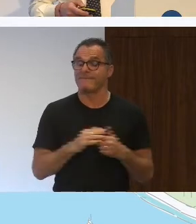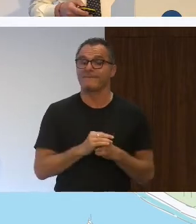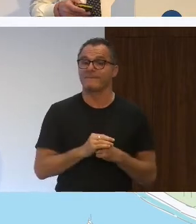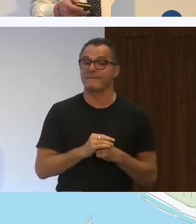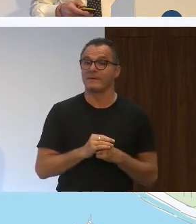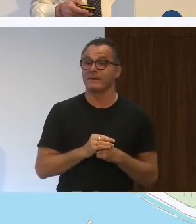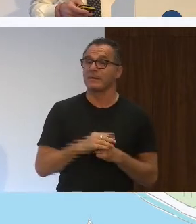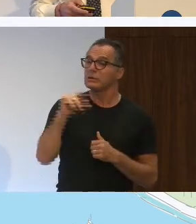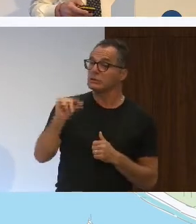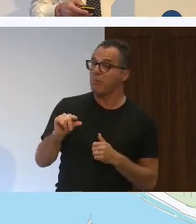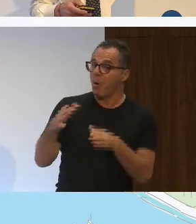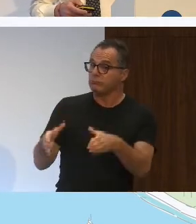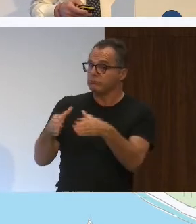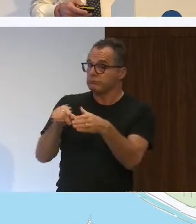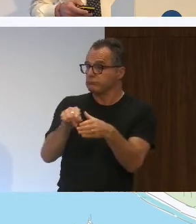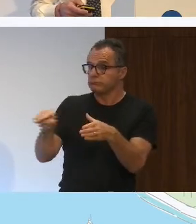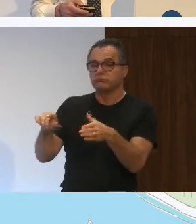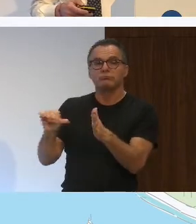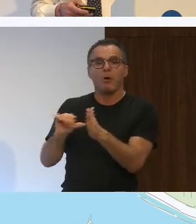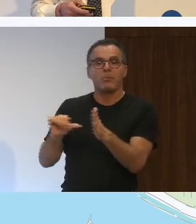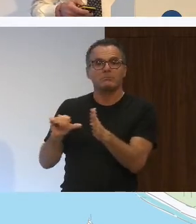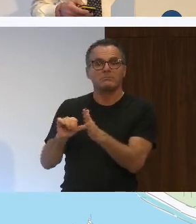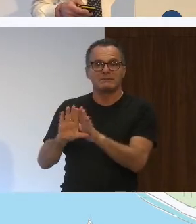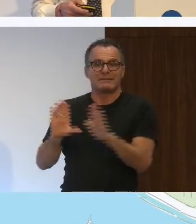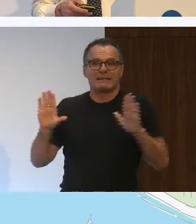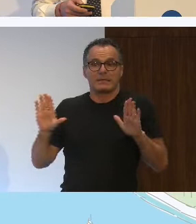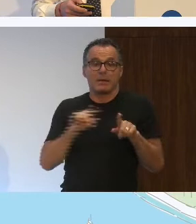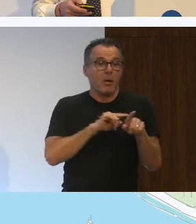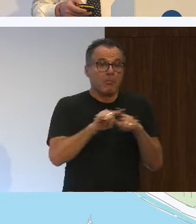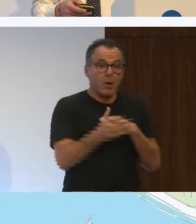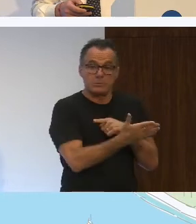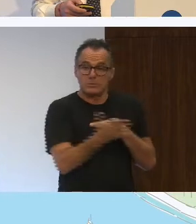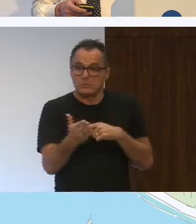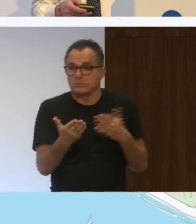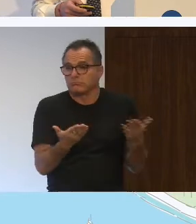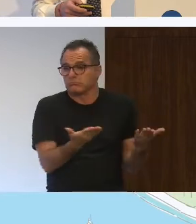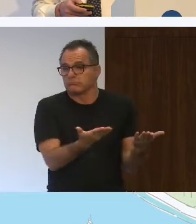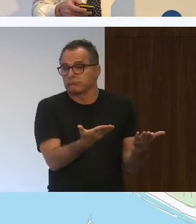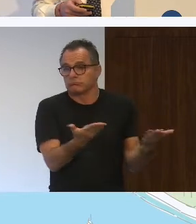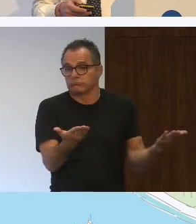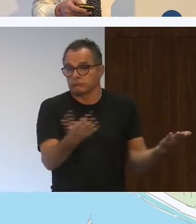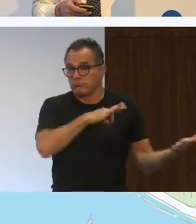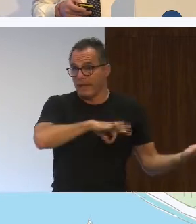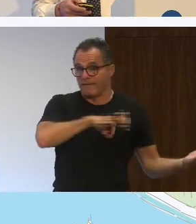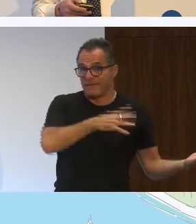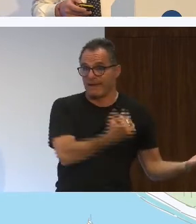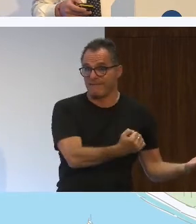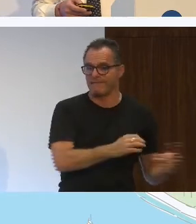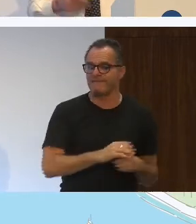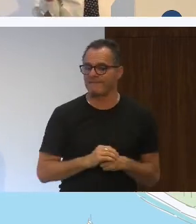a small proportion of people have problems with them. The majority of people benefit from them. And it's interesting.